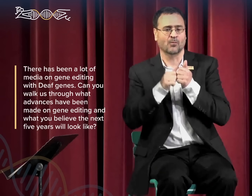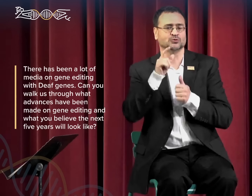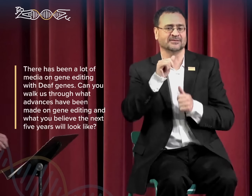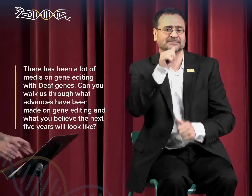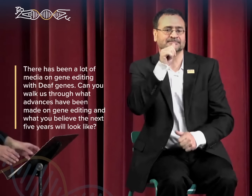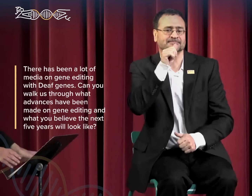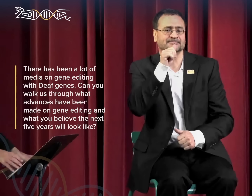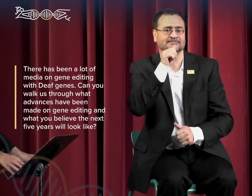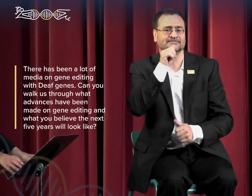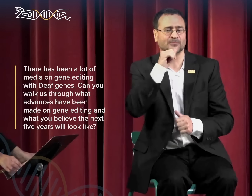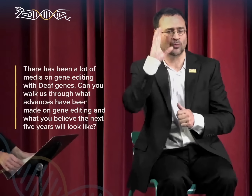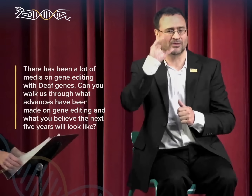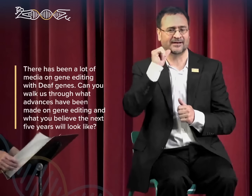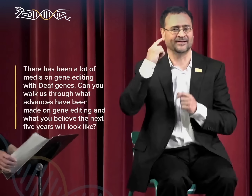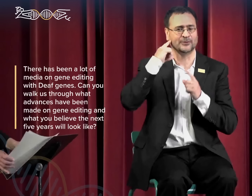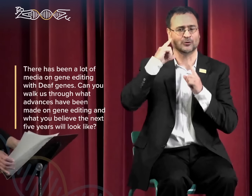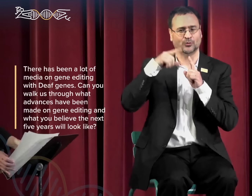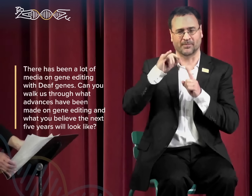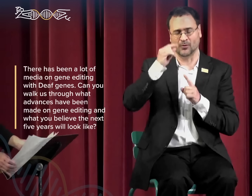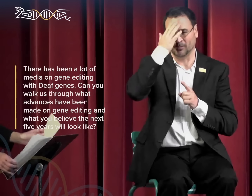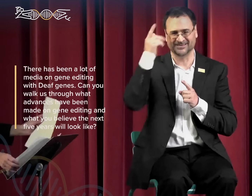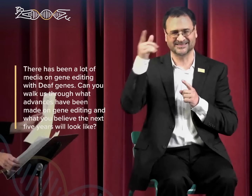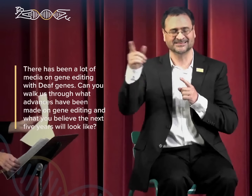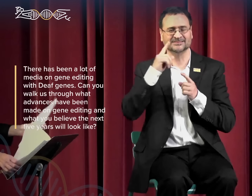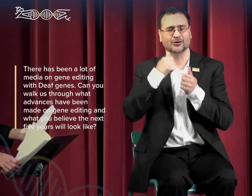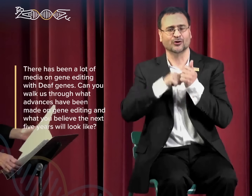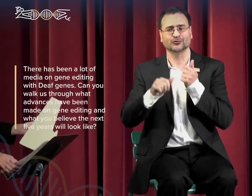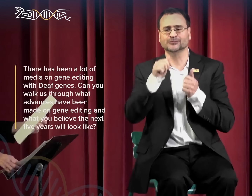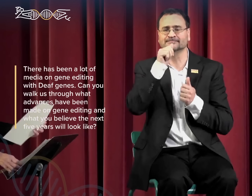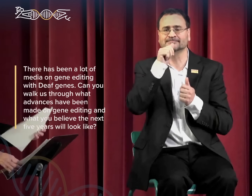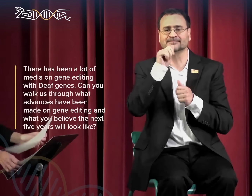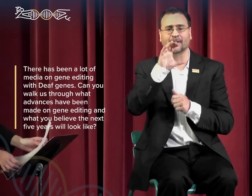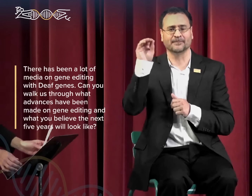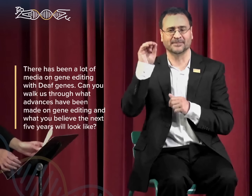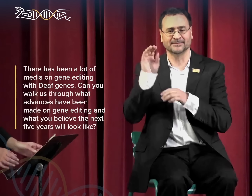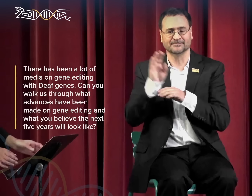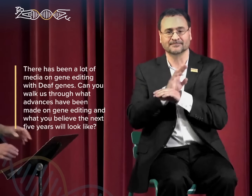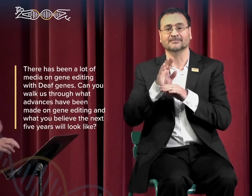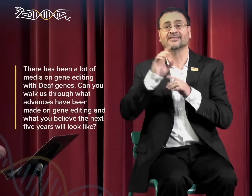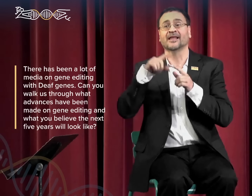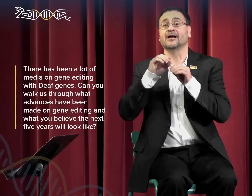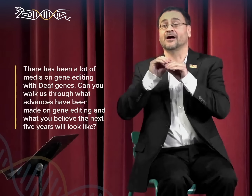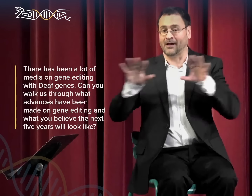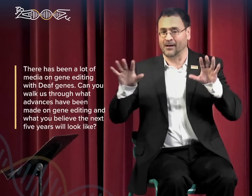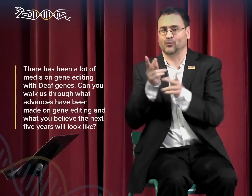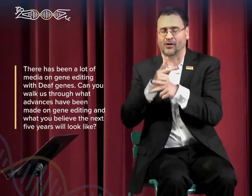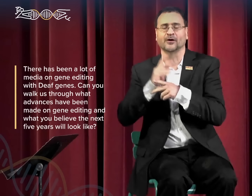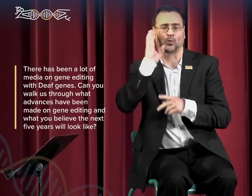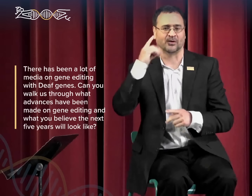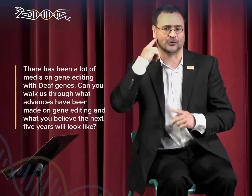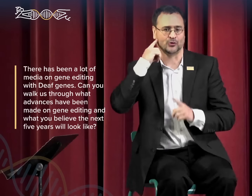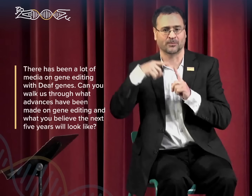will take over it will become proprietary because these are for profit businesses.